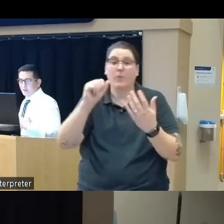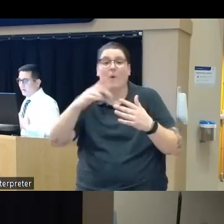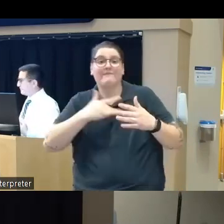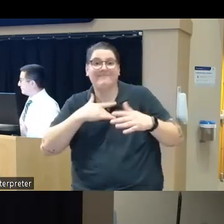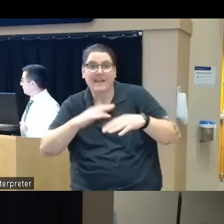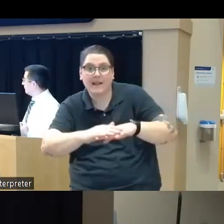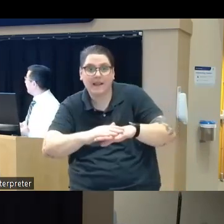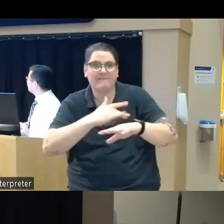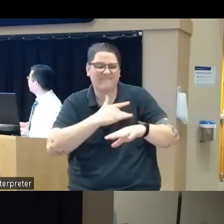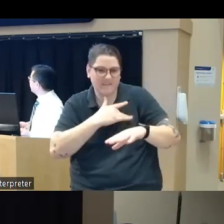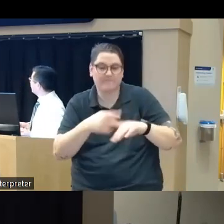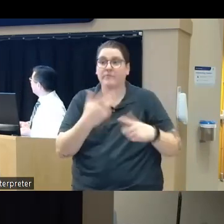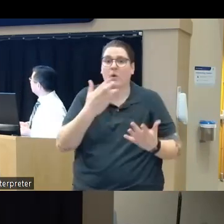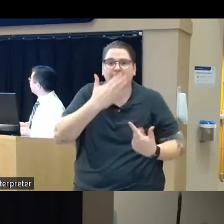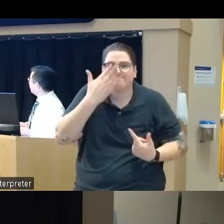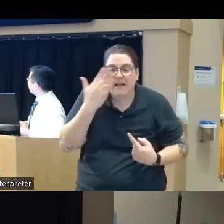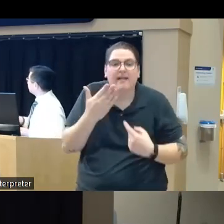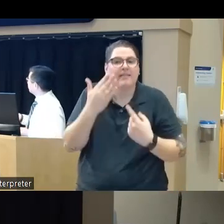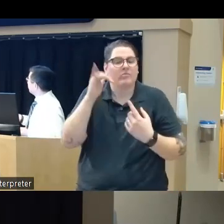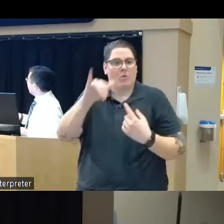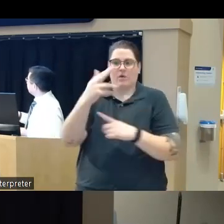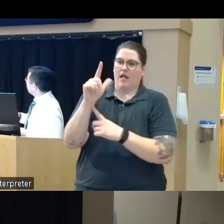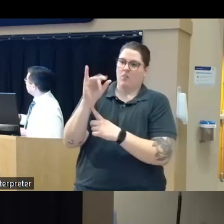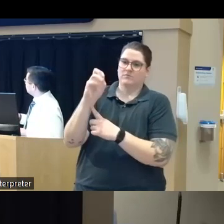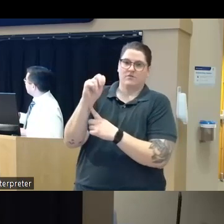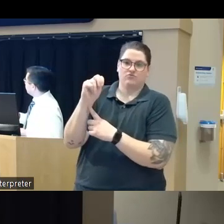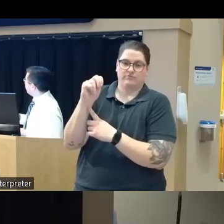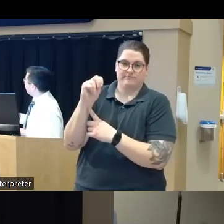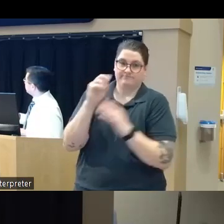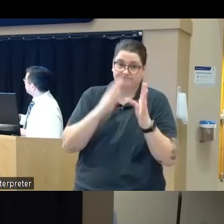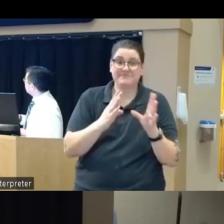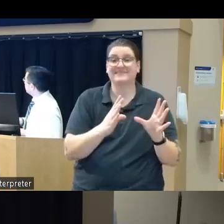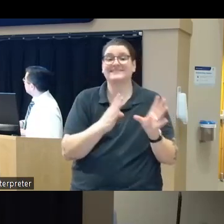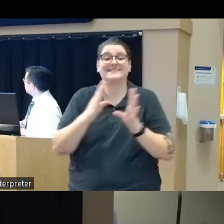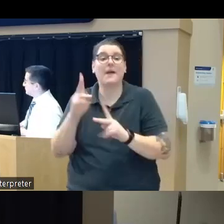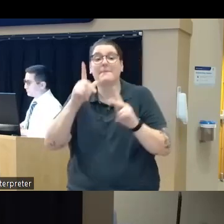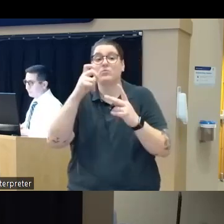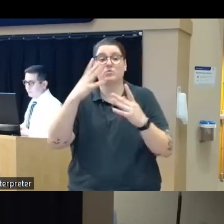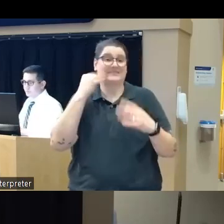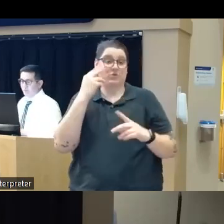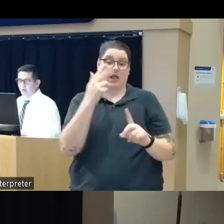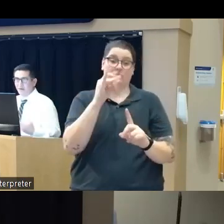olfactory hallucinations and then these people who've experienced visual hallucinations also